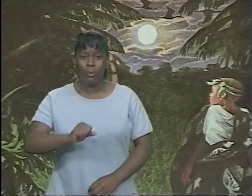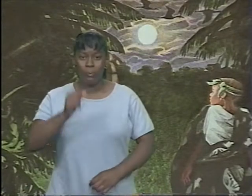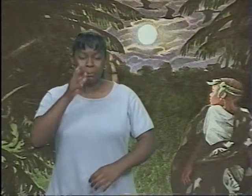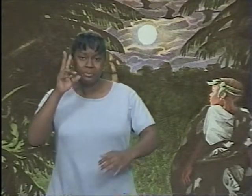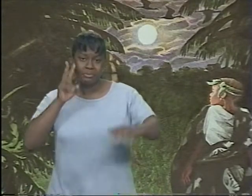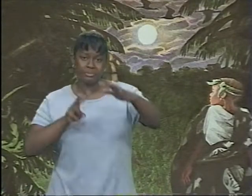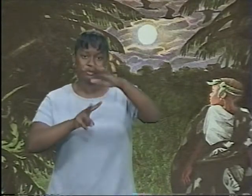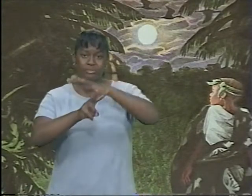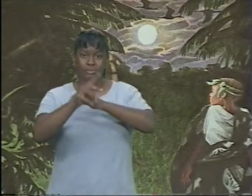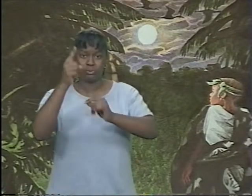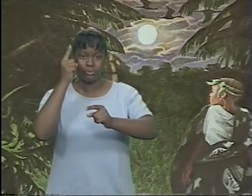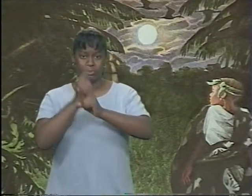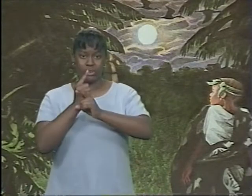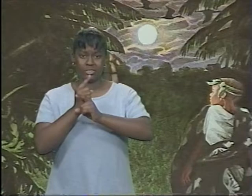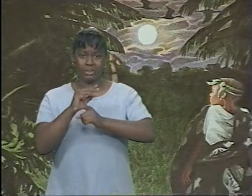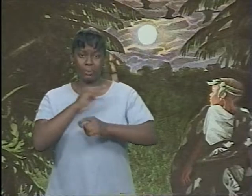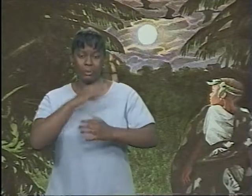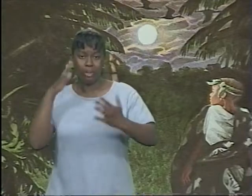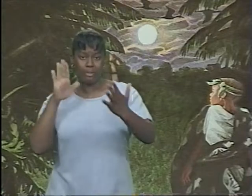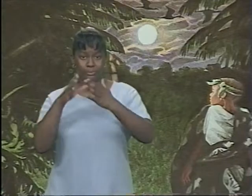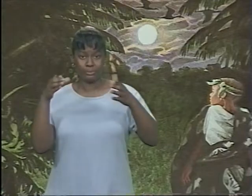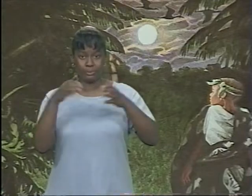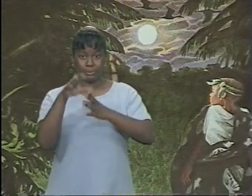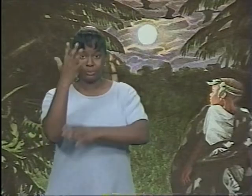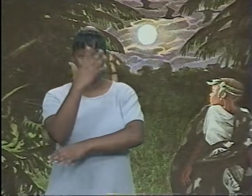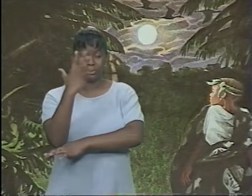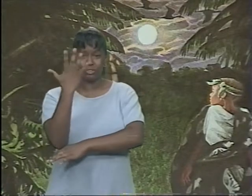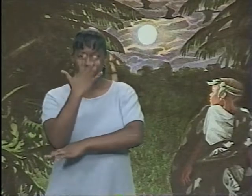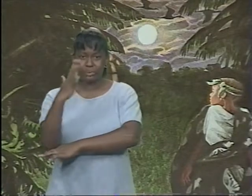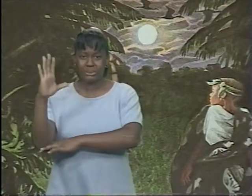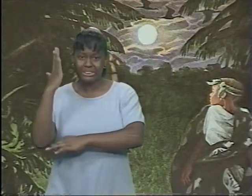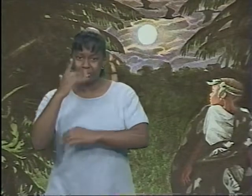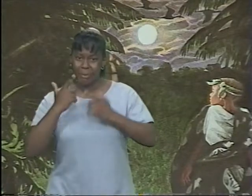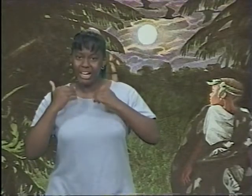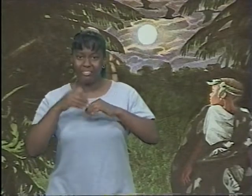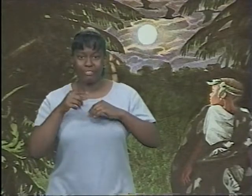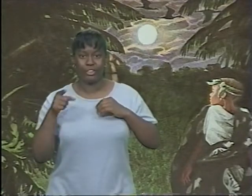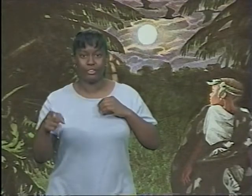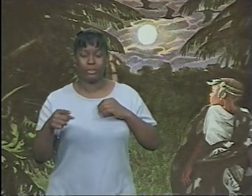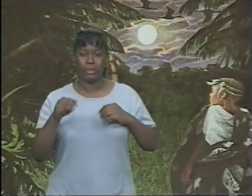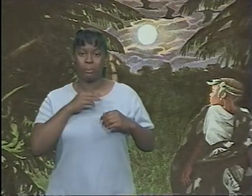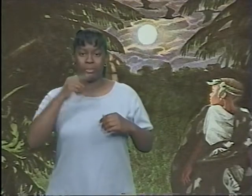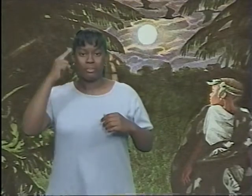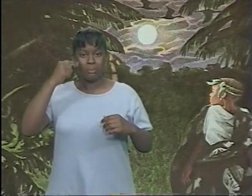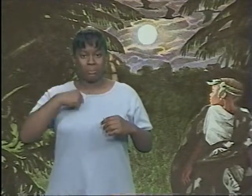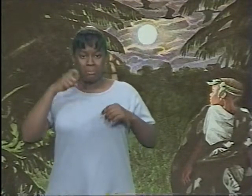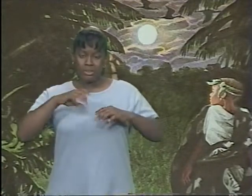Just as the old woman had foretold, Manyara came to a grove of trees, and they did indeed seem to be laughing at her.